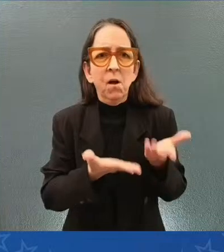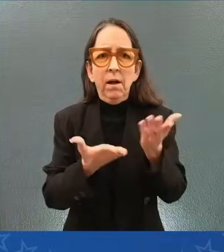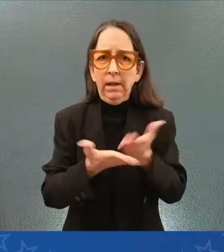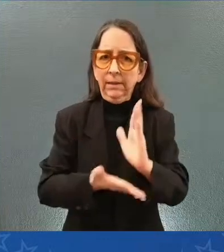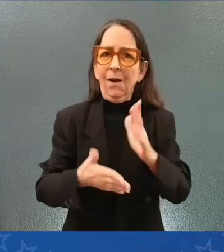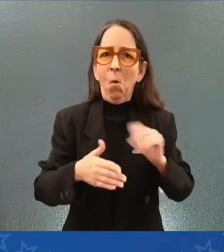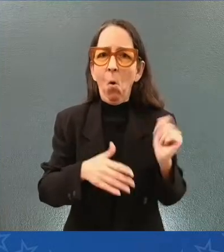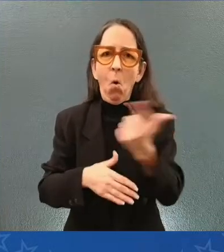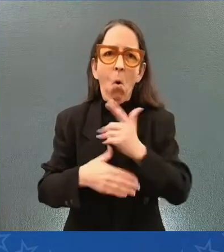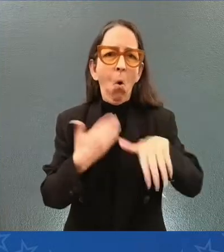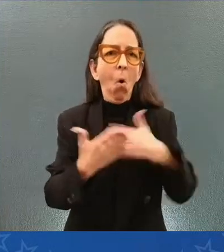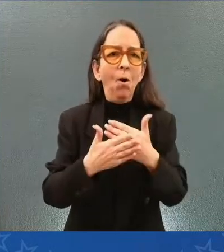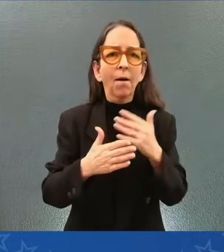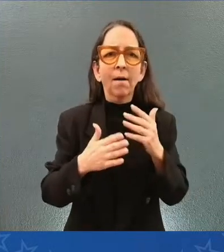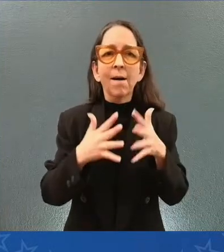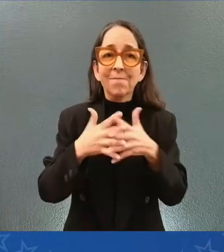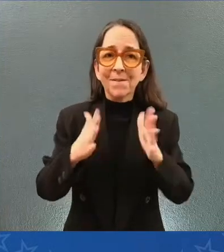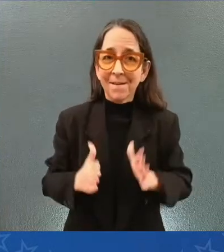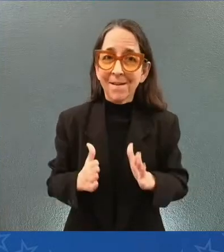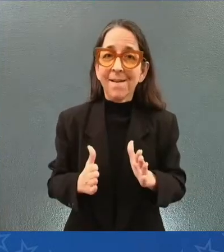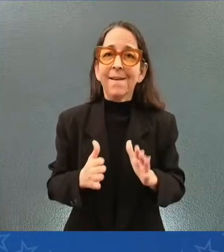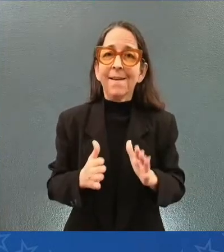"Nobody's free until everybody is free."